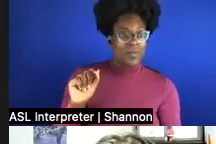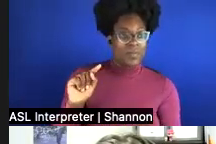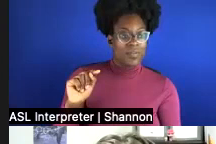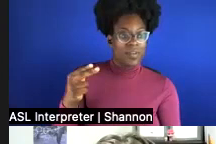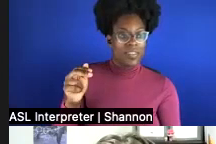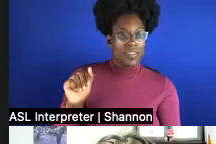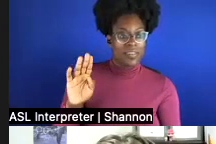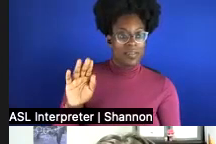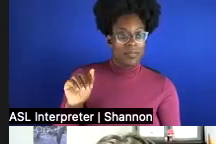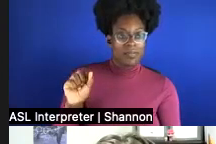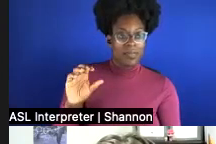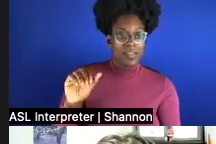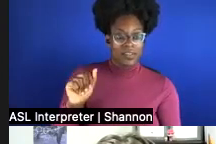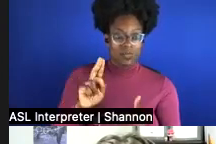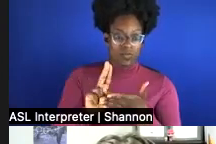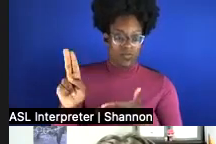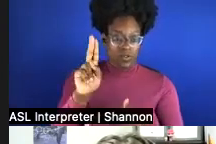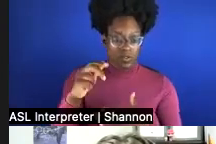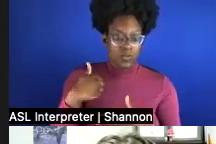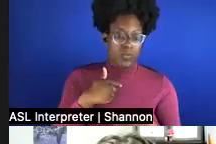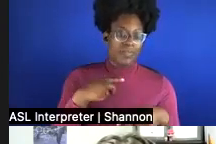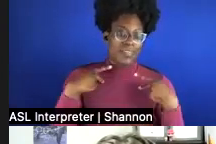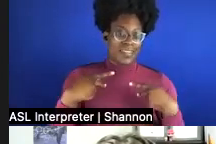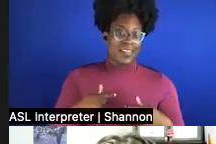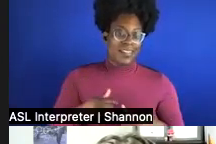We're located physically in Athabasca, Alberta, Canada,